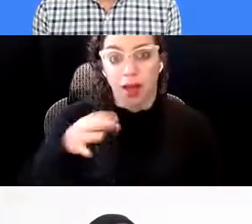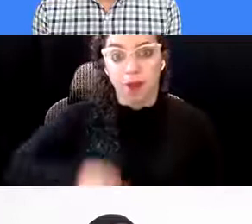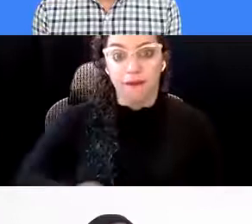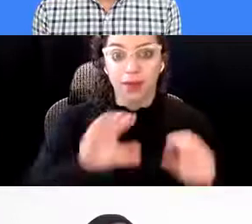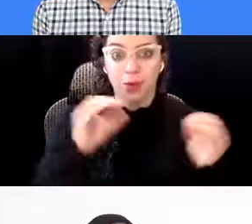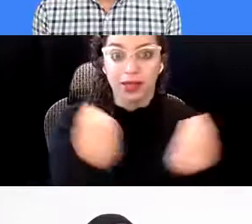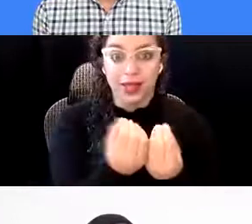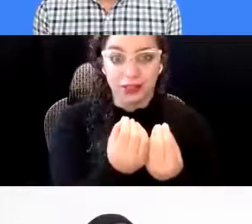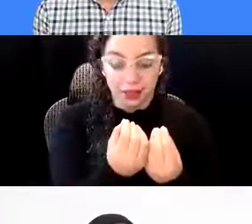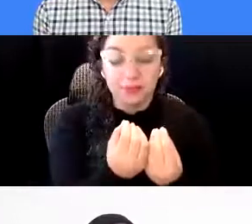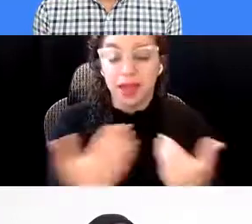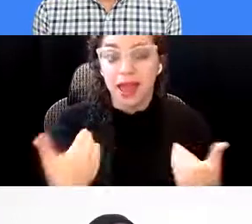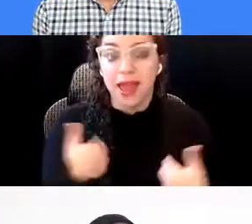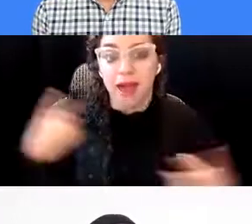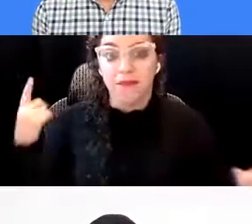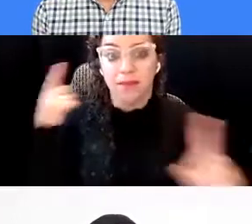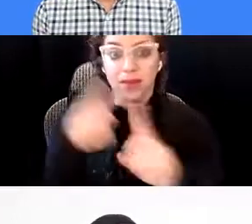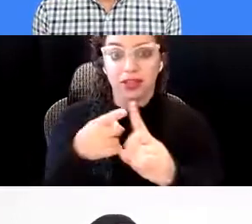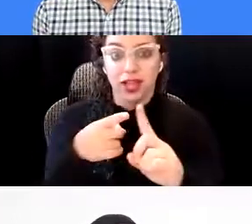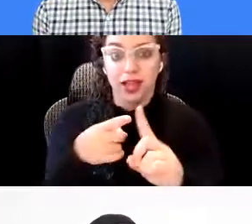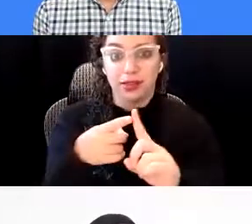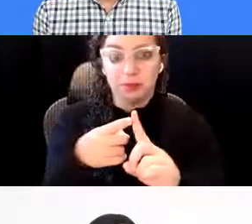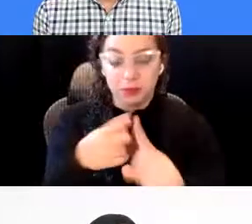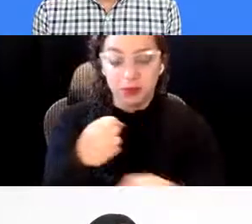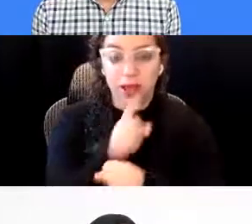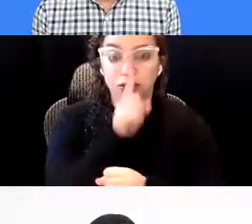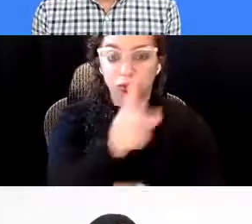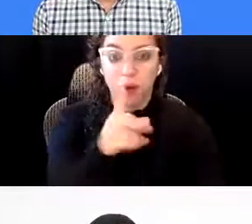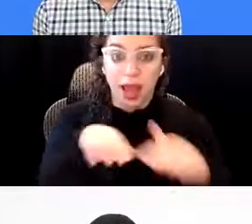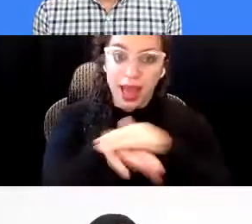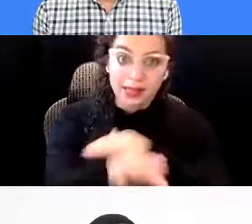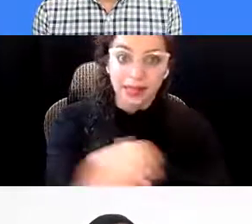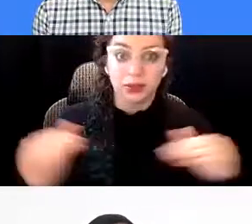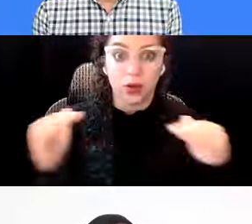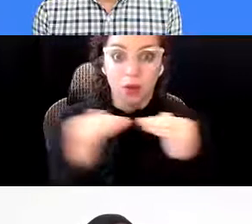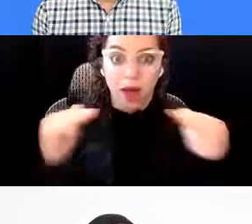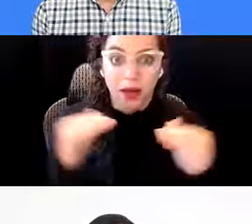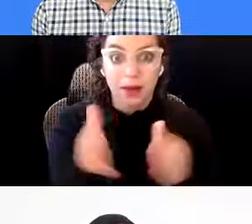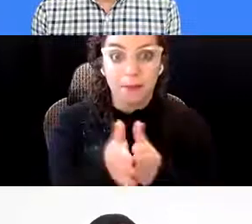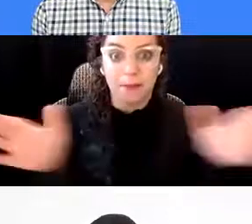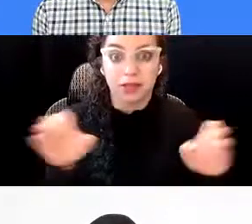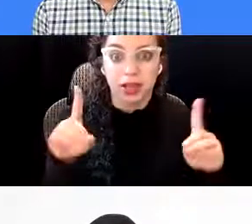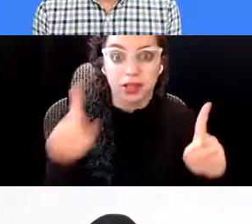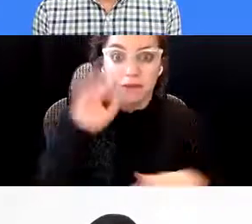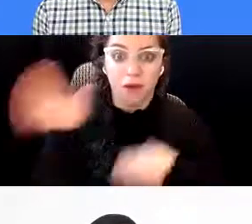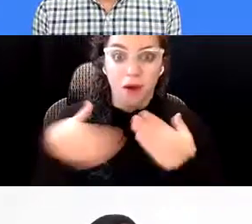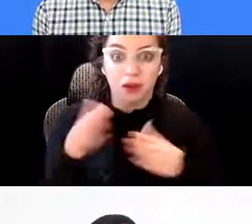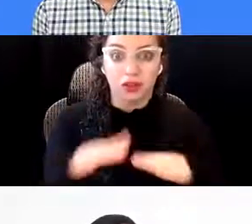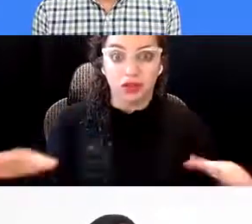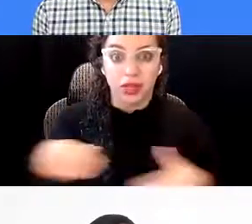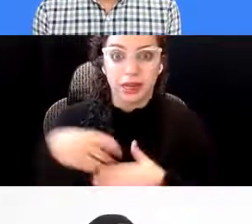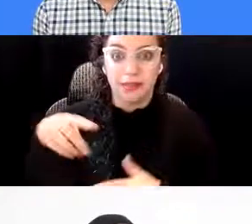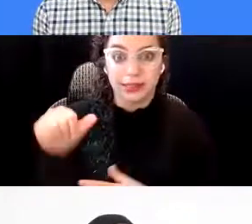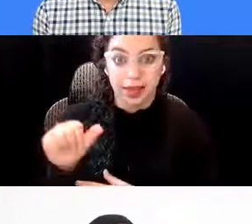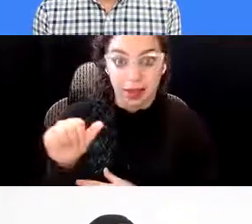with a mission to ensure access to a quality public education for all children in Pennsylvania.